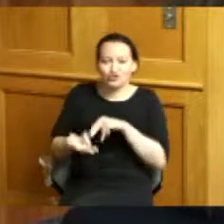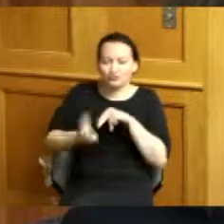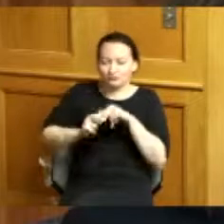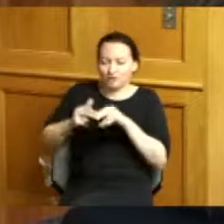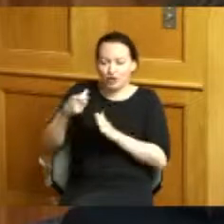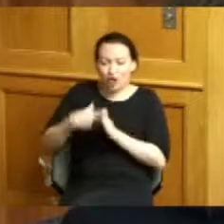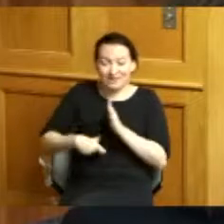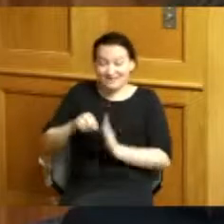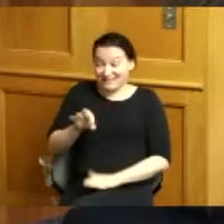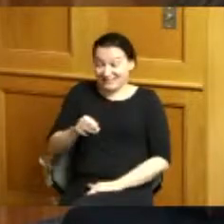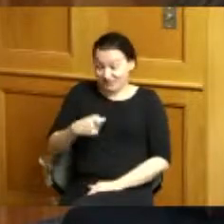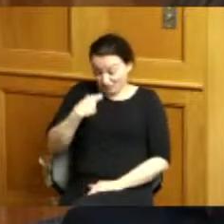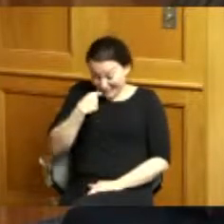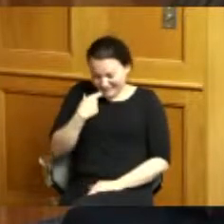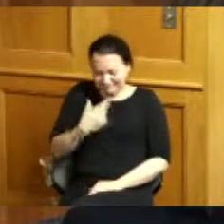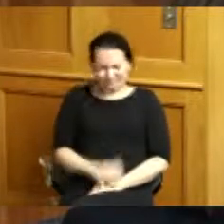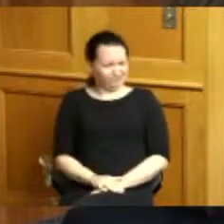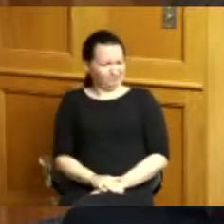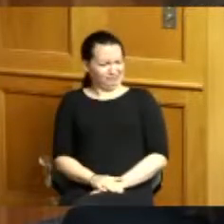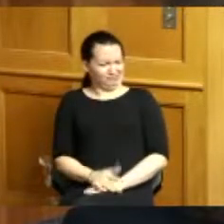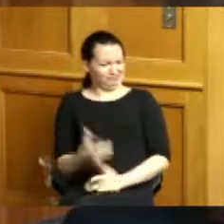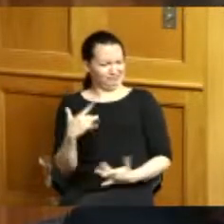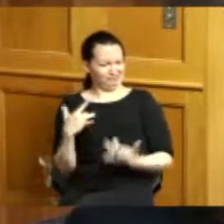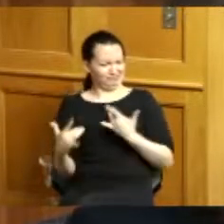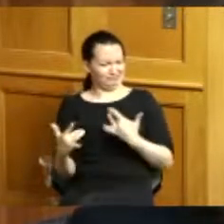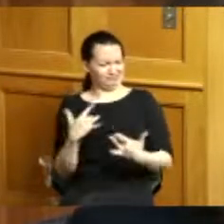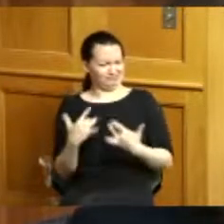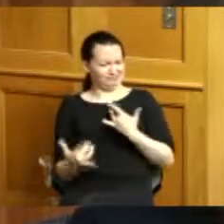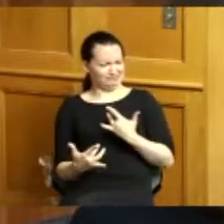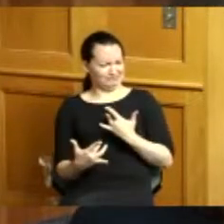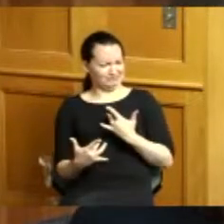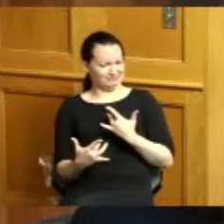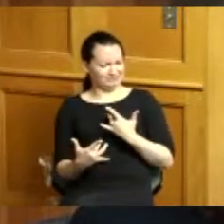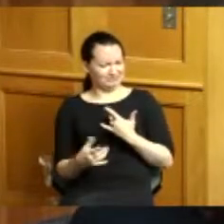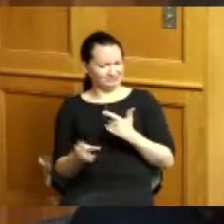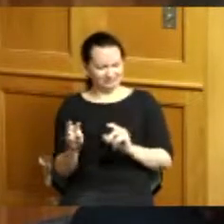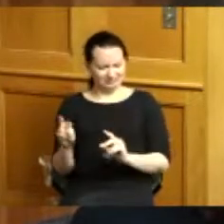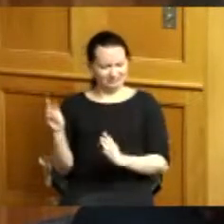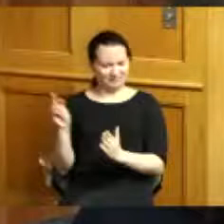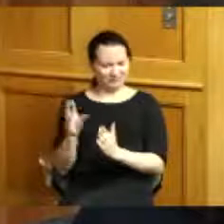recent then I'm way more concerned about what we might be looking at in the future sure